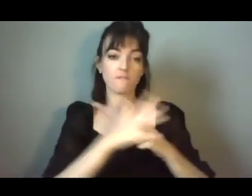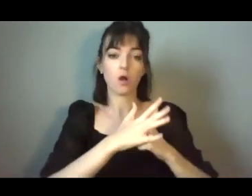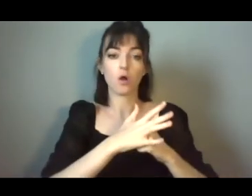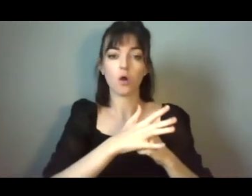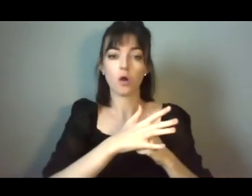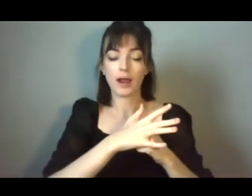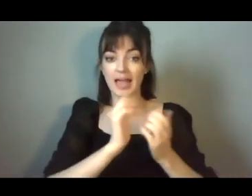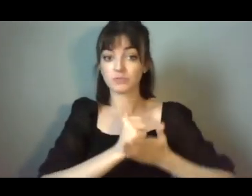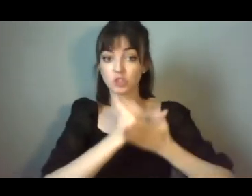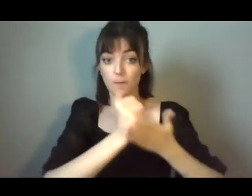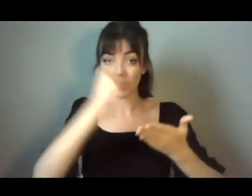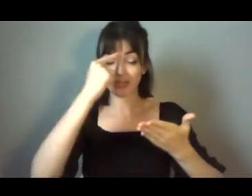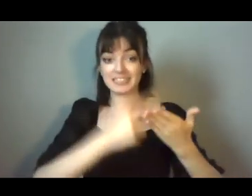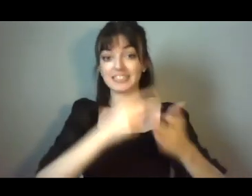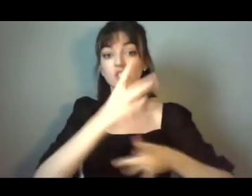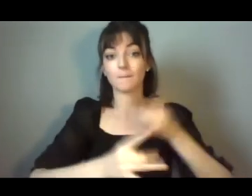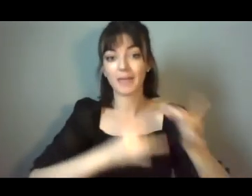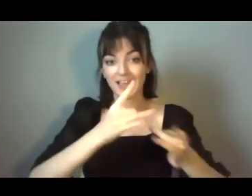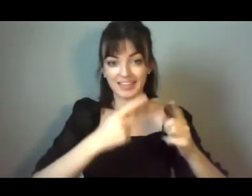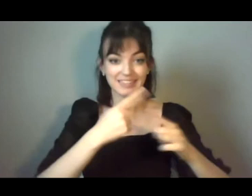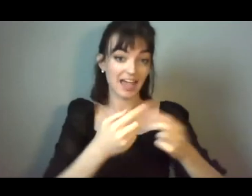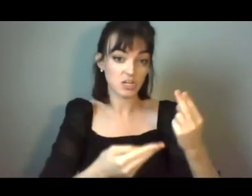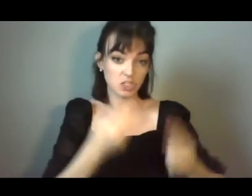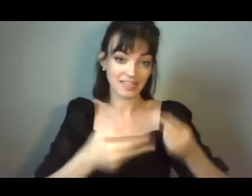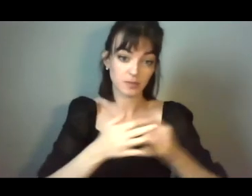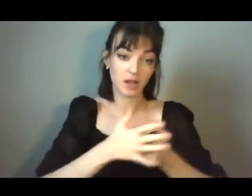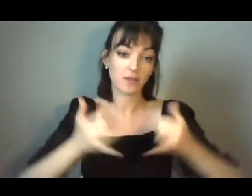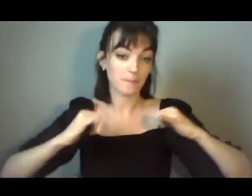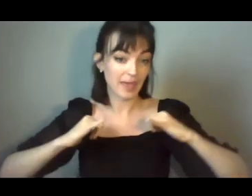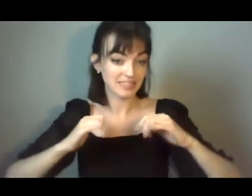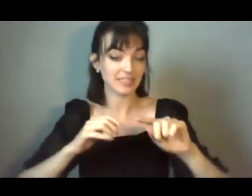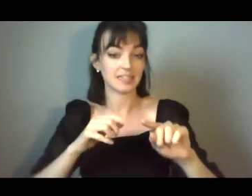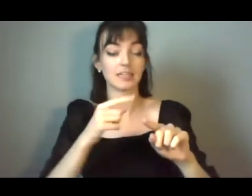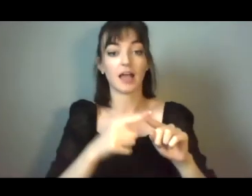decision making and assessment of capacity, and the code for health and social care professionals.